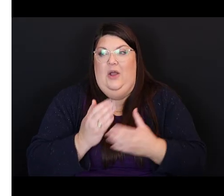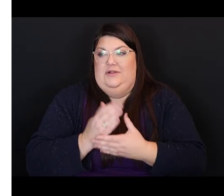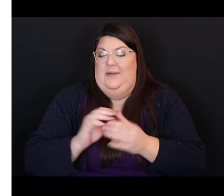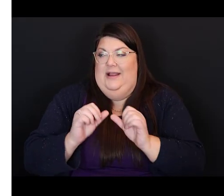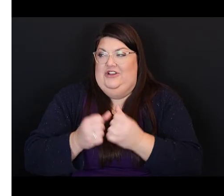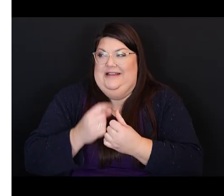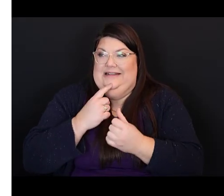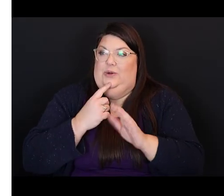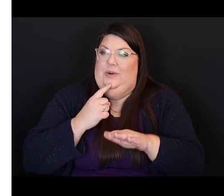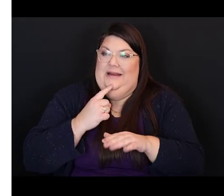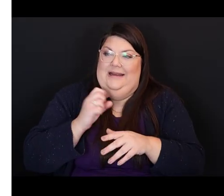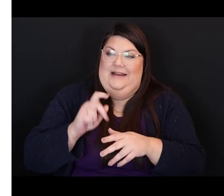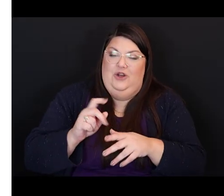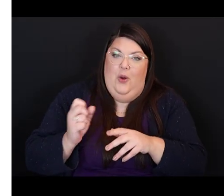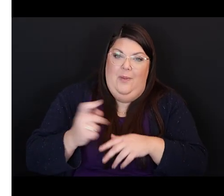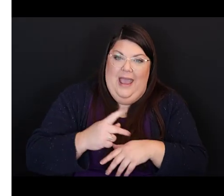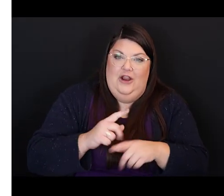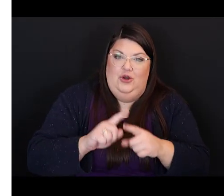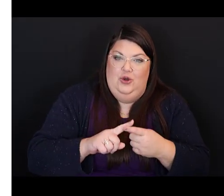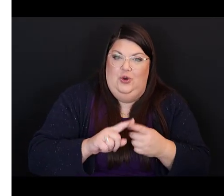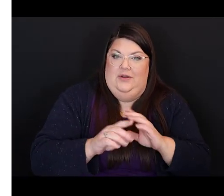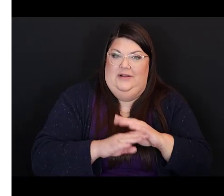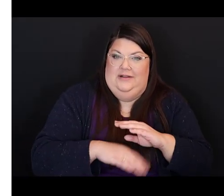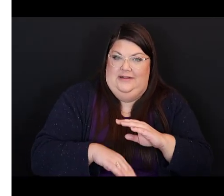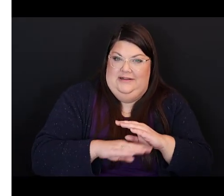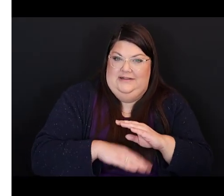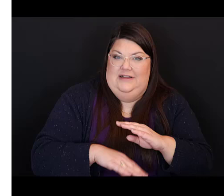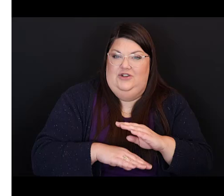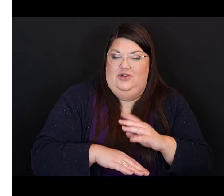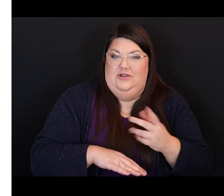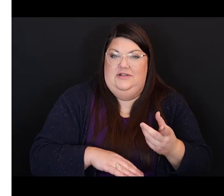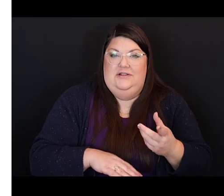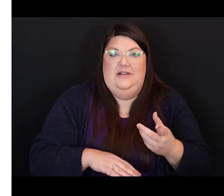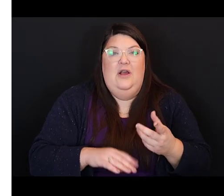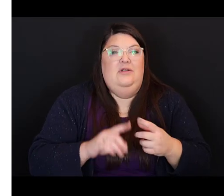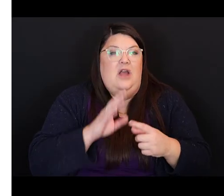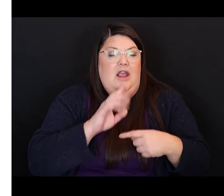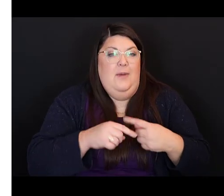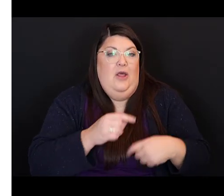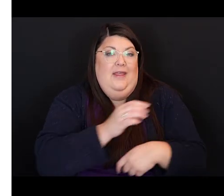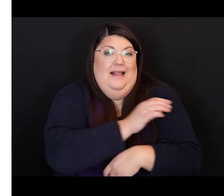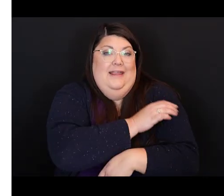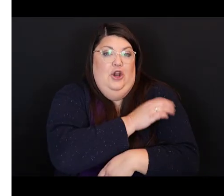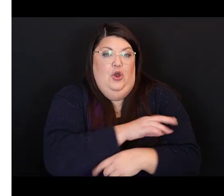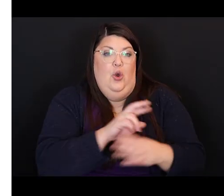to get back to some of the fundamentals let's talk about the critical role of clinical supervision.